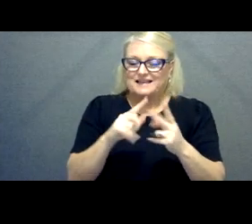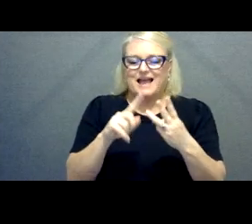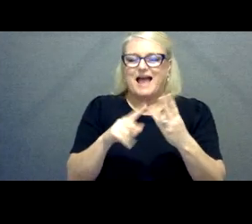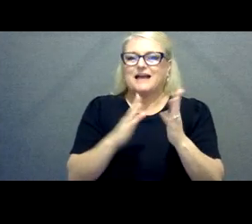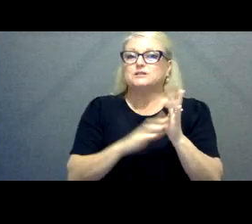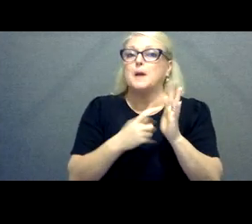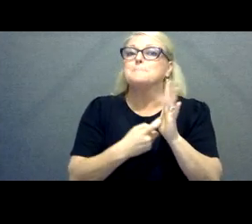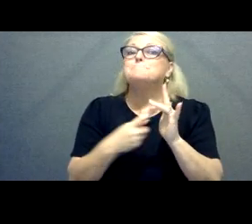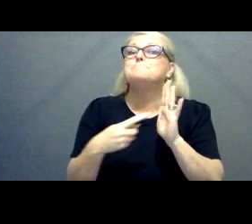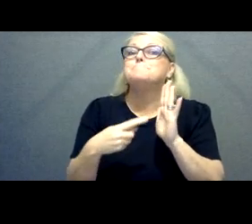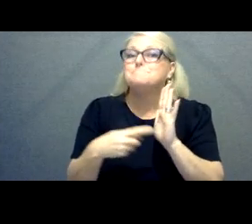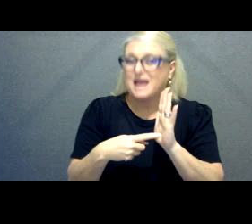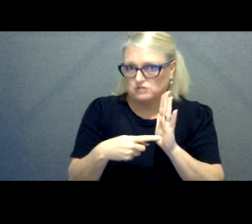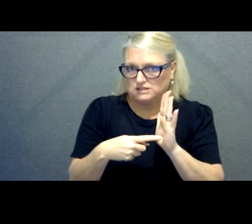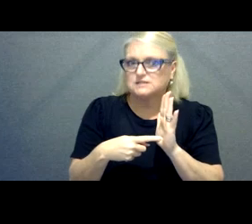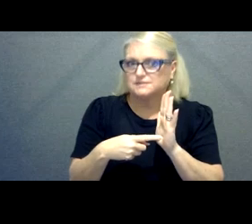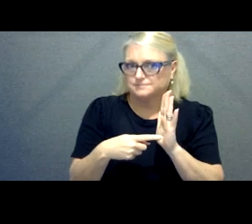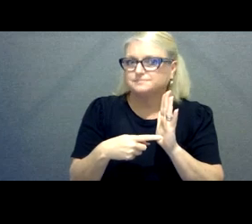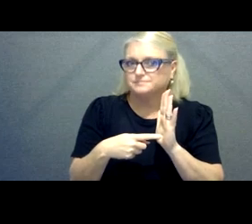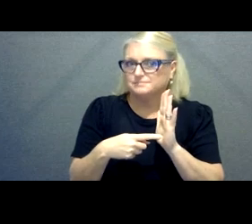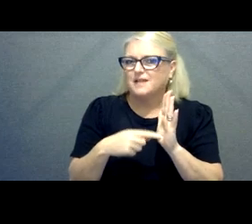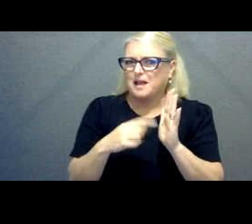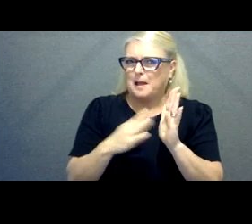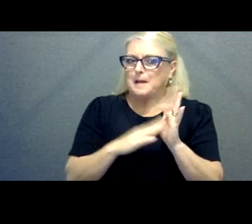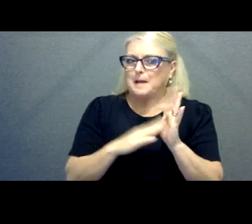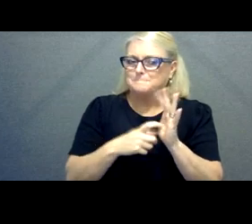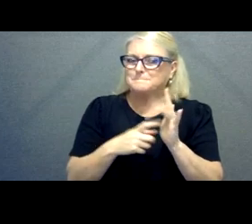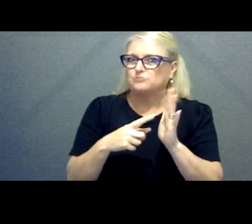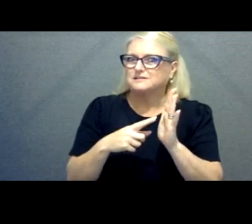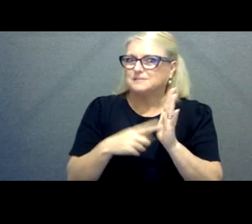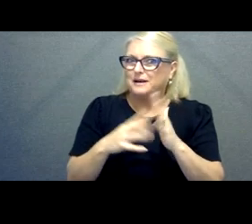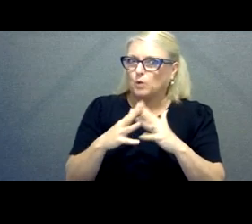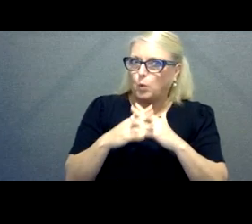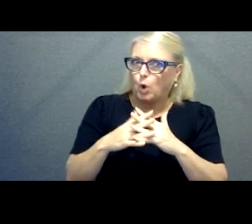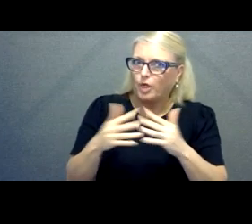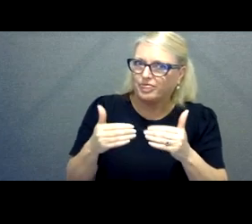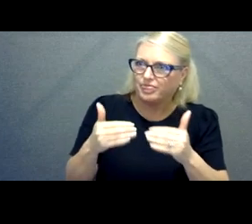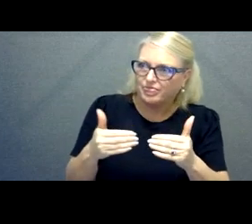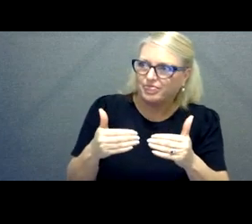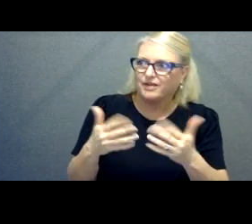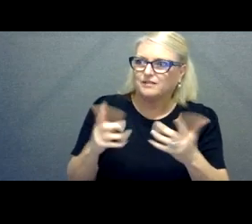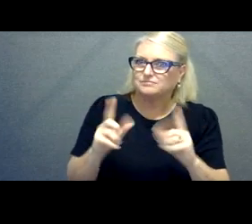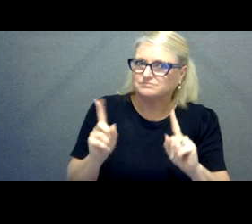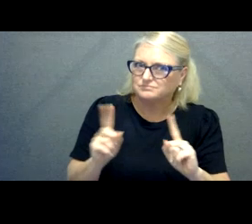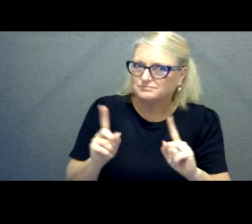so to get a grant of aid you must meet all the criteria um and it depends what type of matter